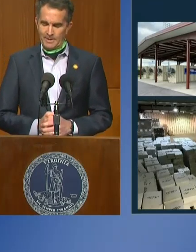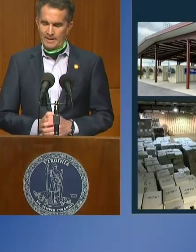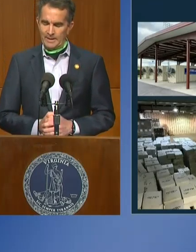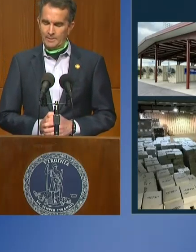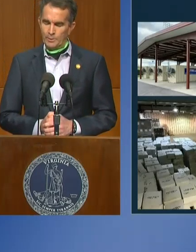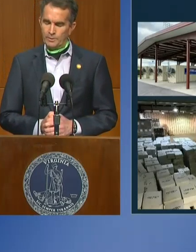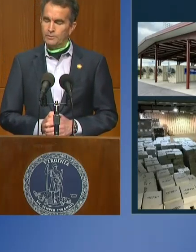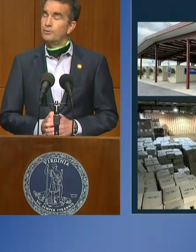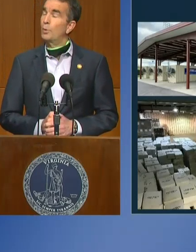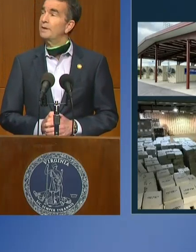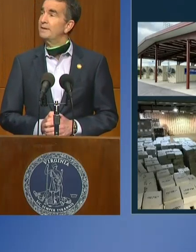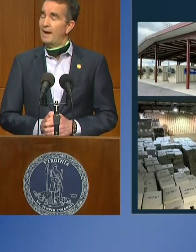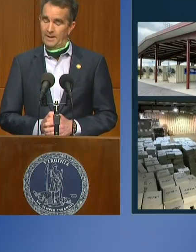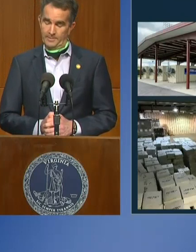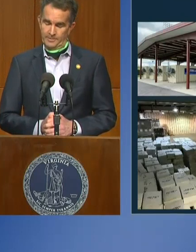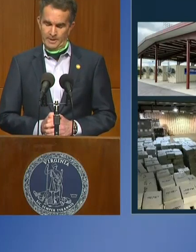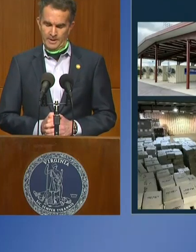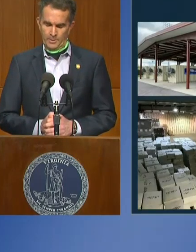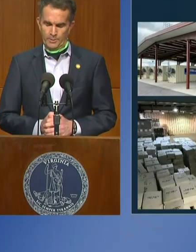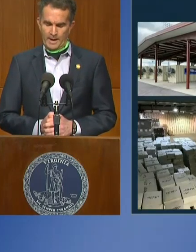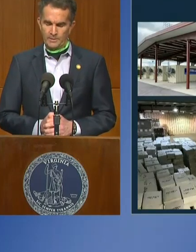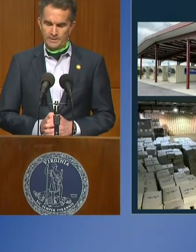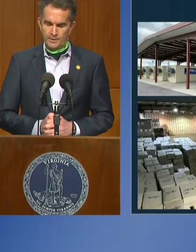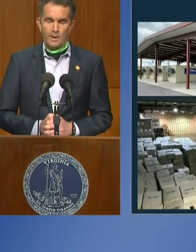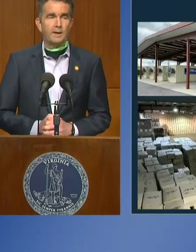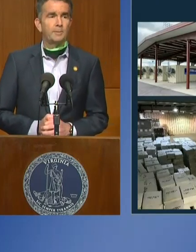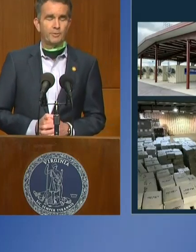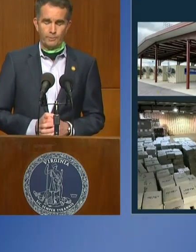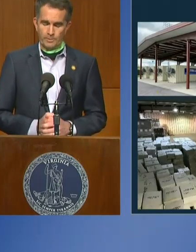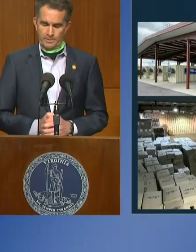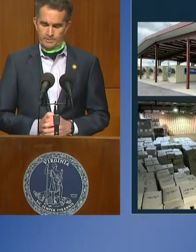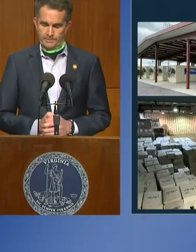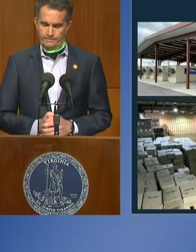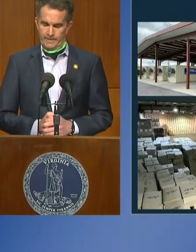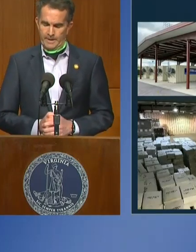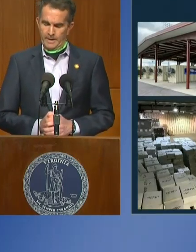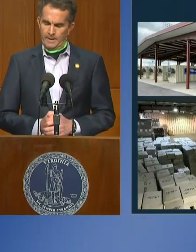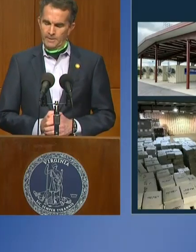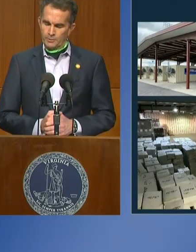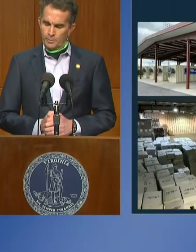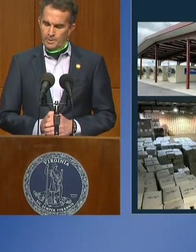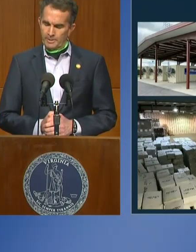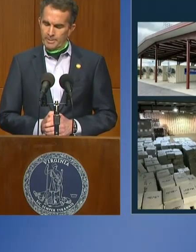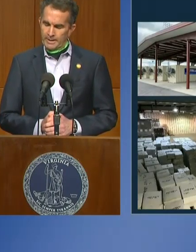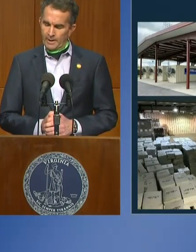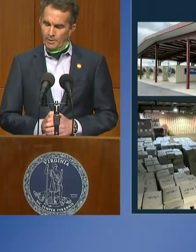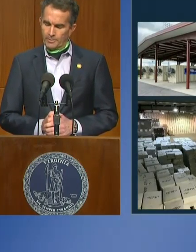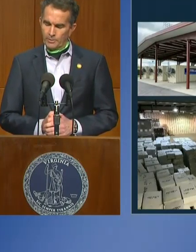BATH. PPE CAN BE DECONTAMINATED